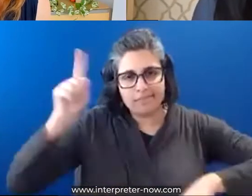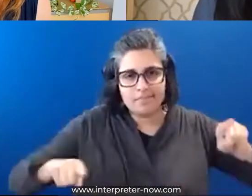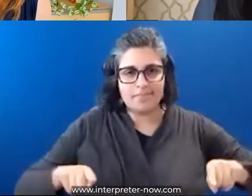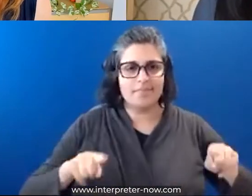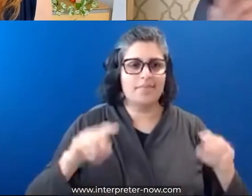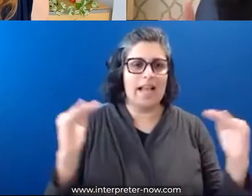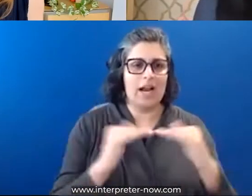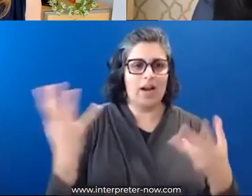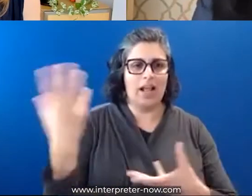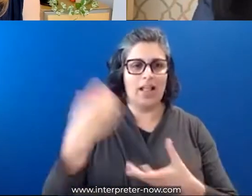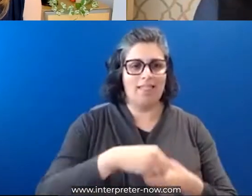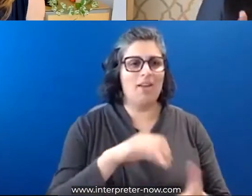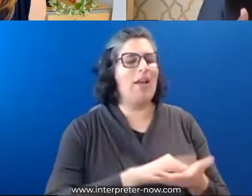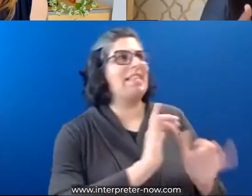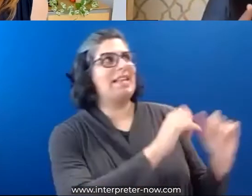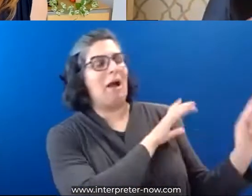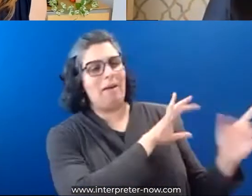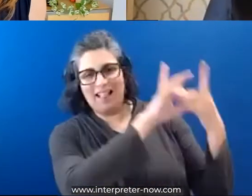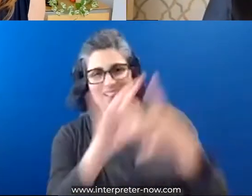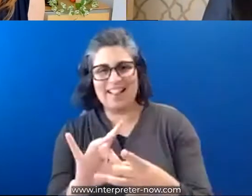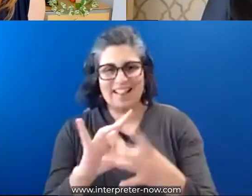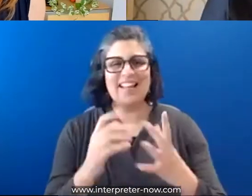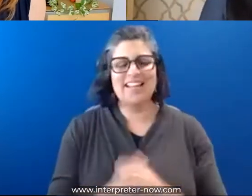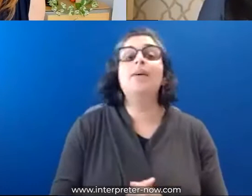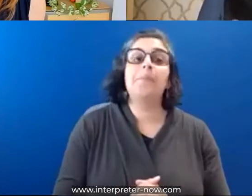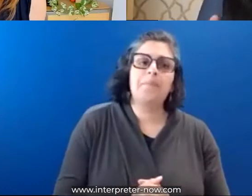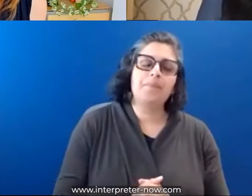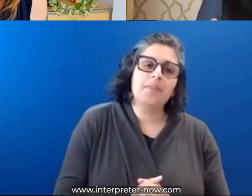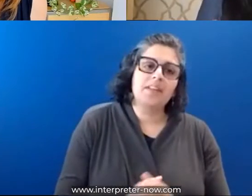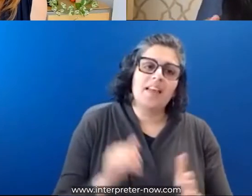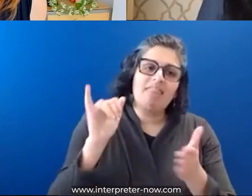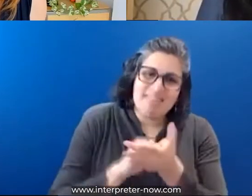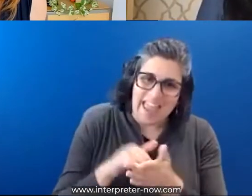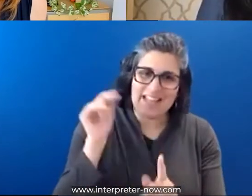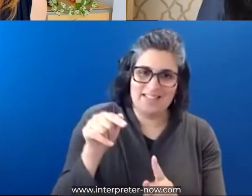got me talking to begin with, is it's also that diversity.